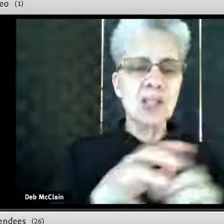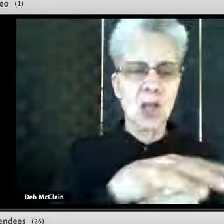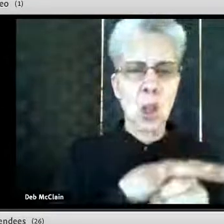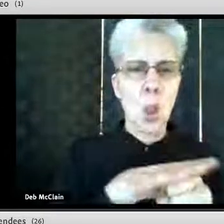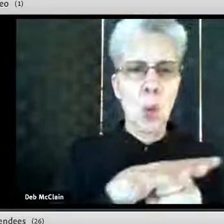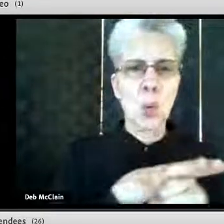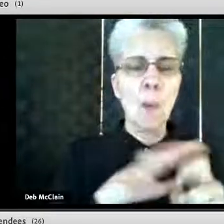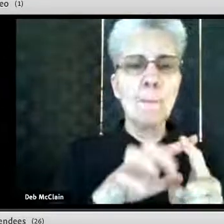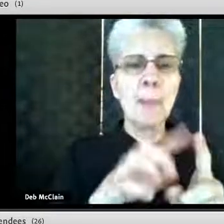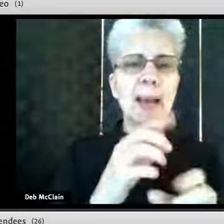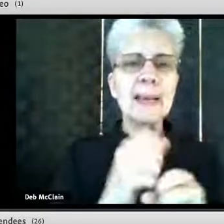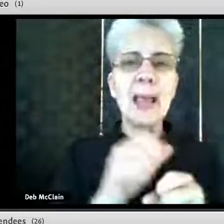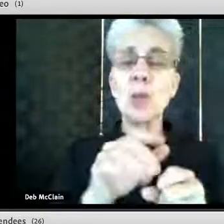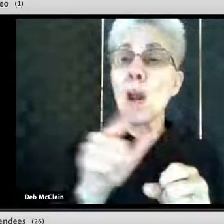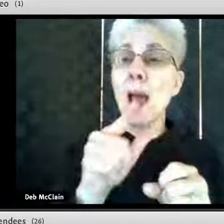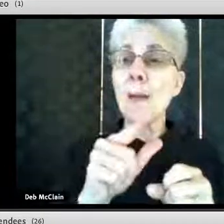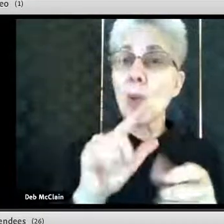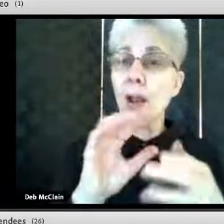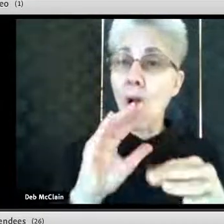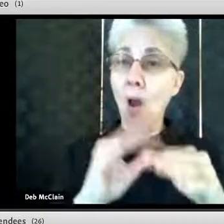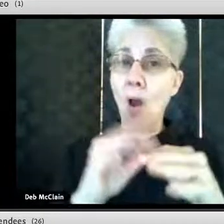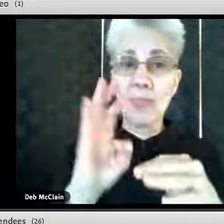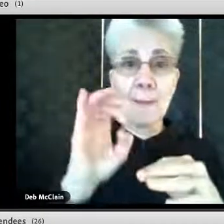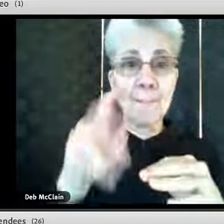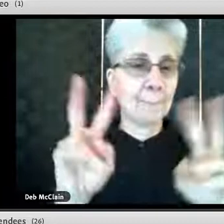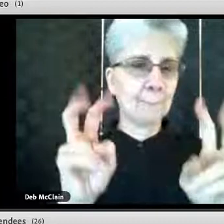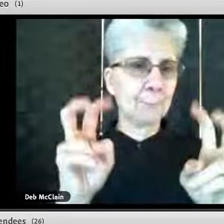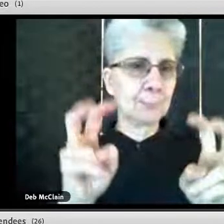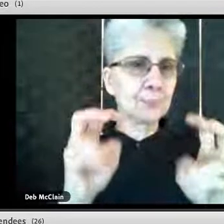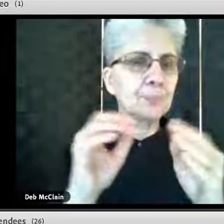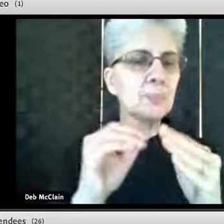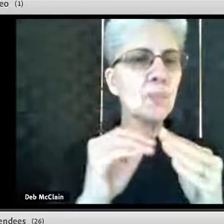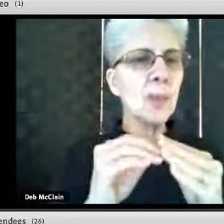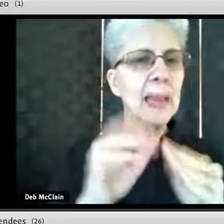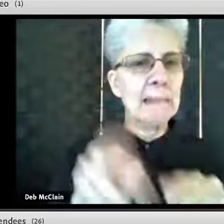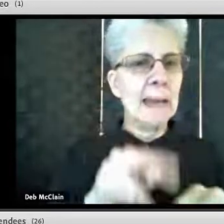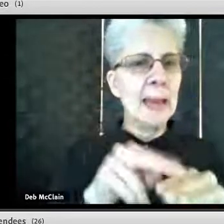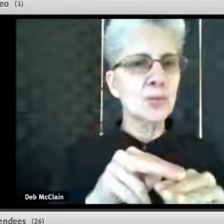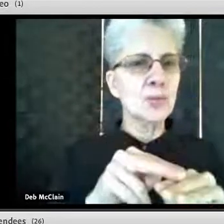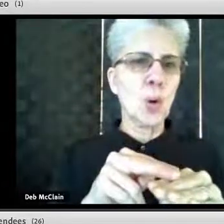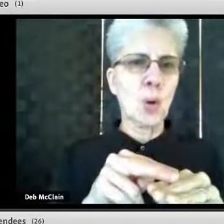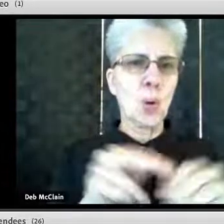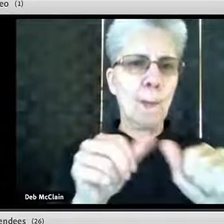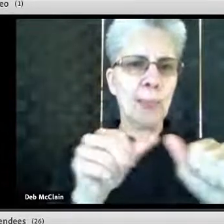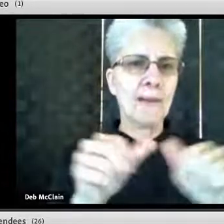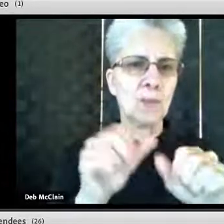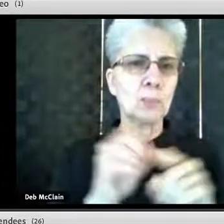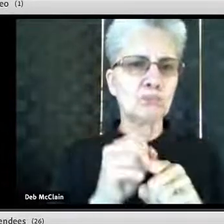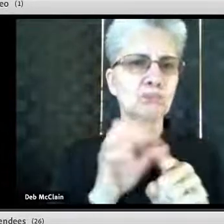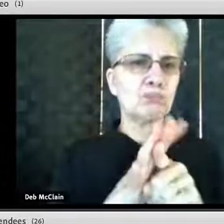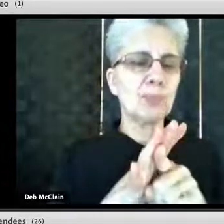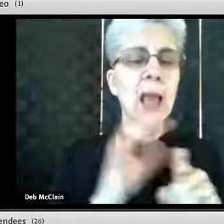but it's to get your library on the map in the national platform. And you can see social media